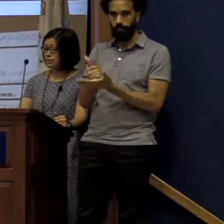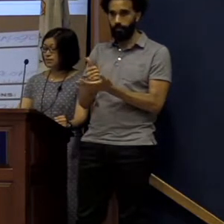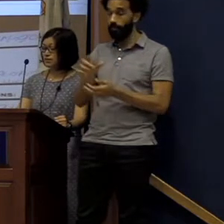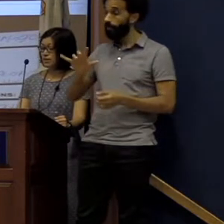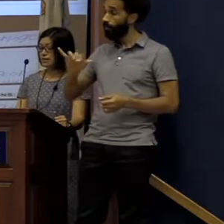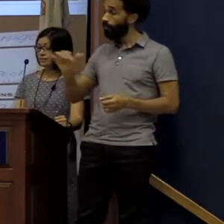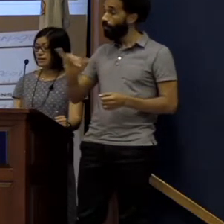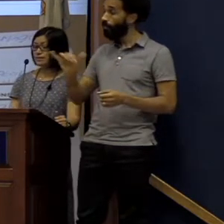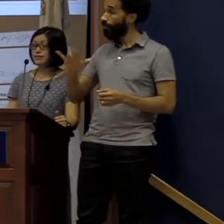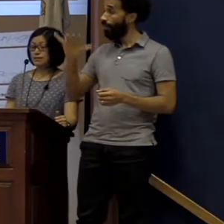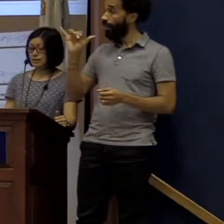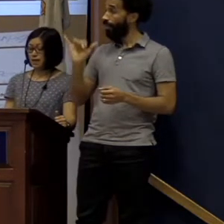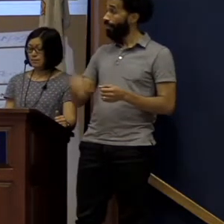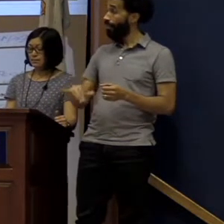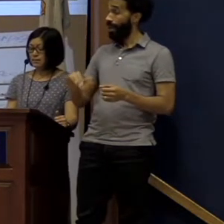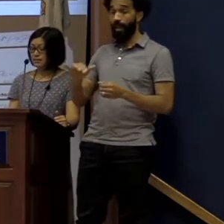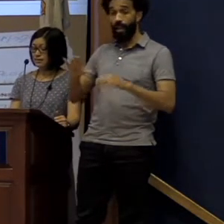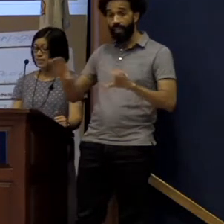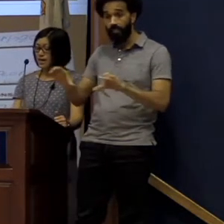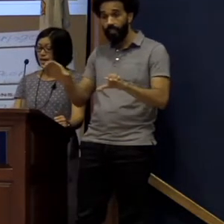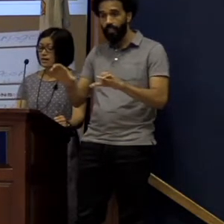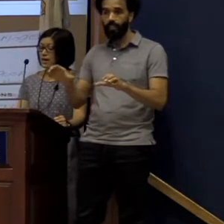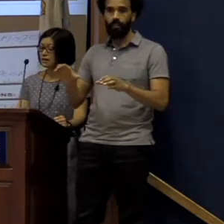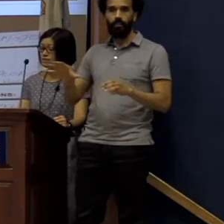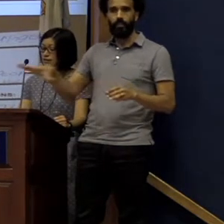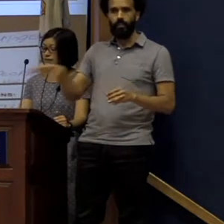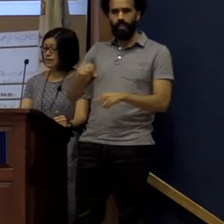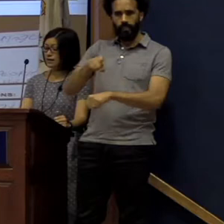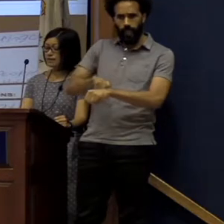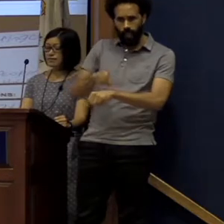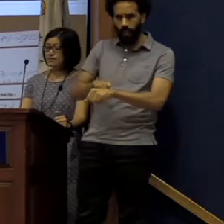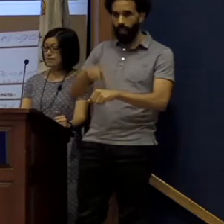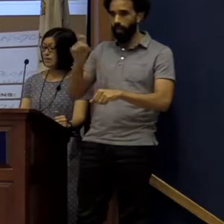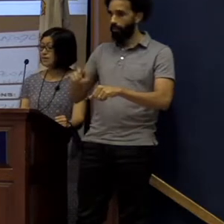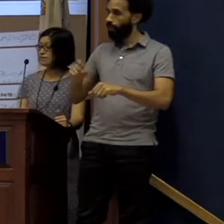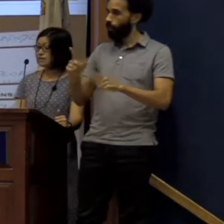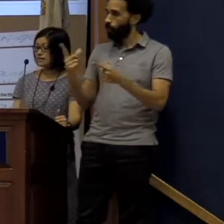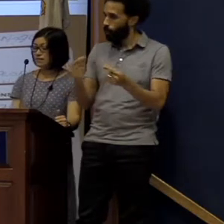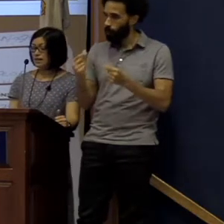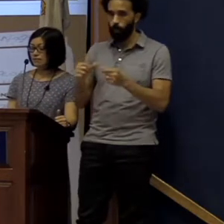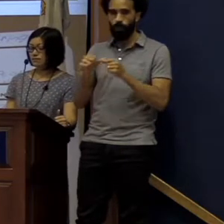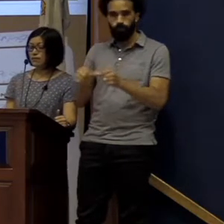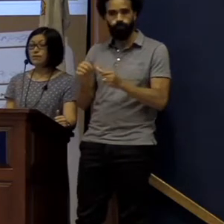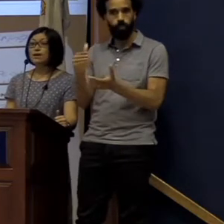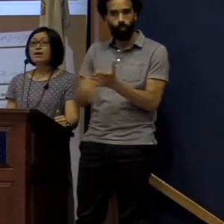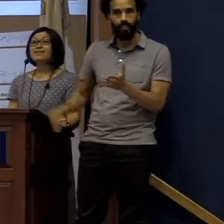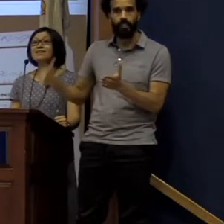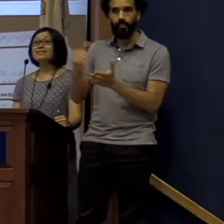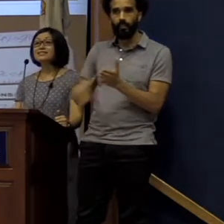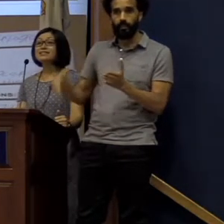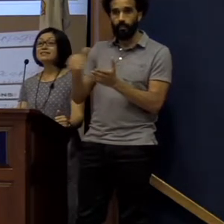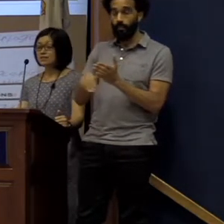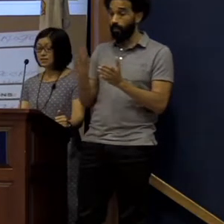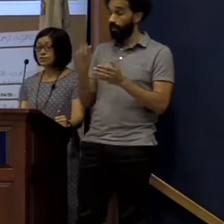That take place across time and space and the artifacts of science can be an innovative light-up football that is still in use today